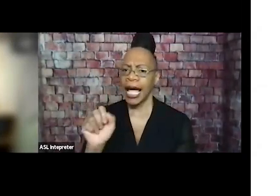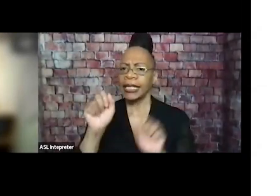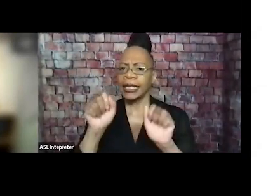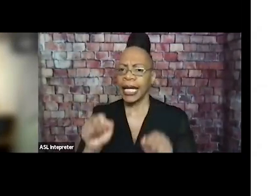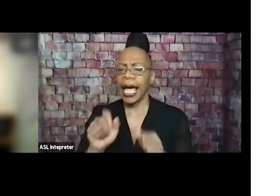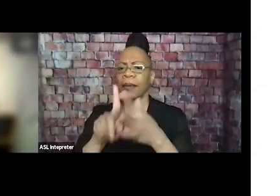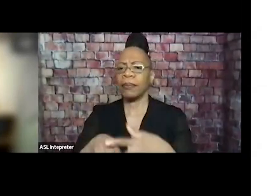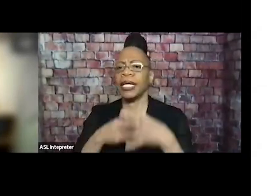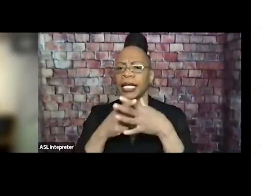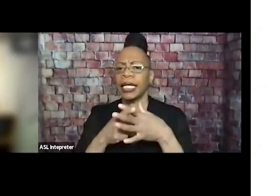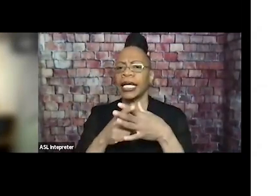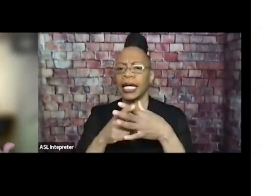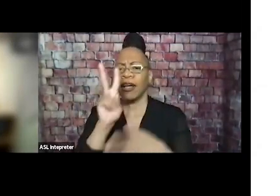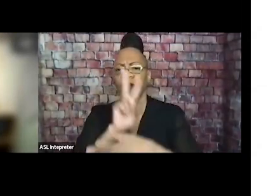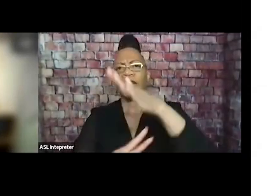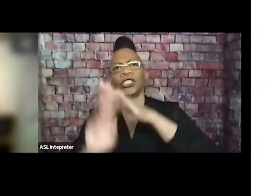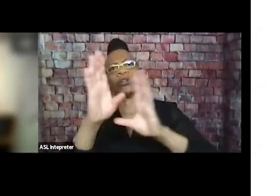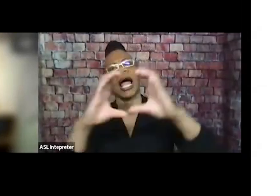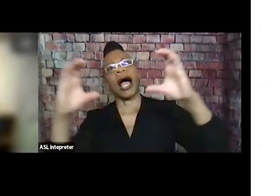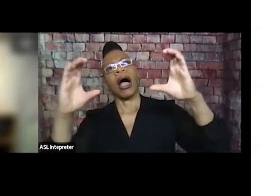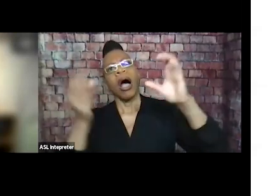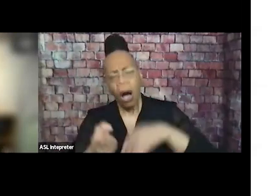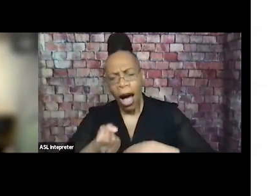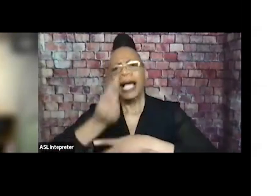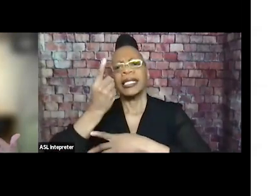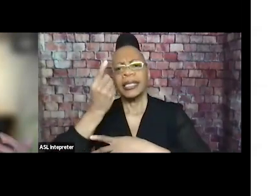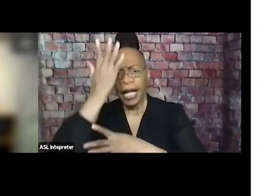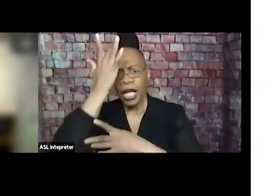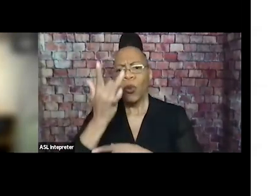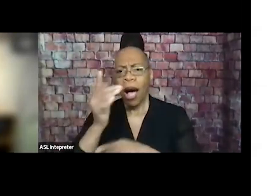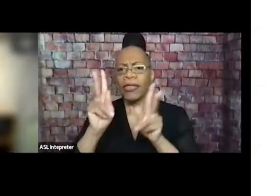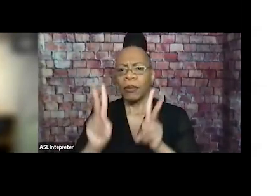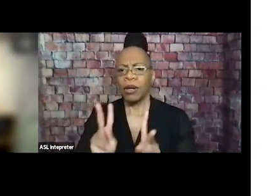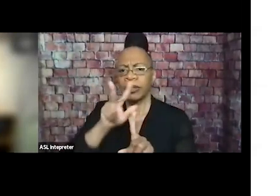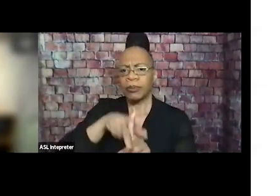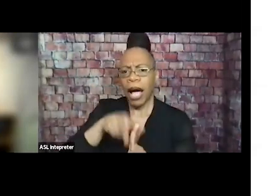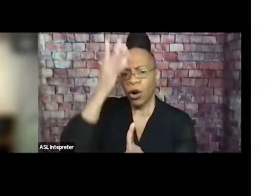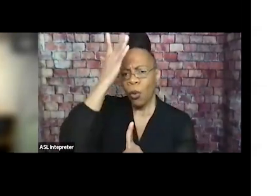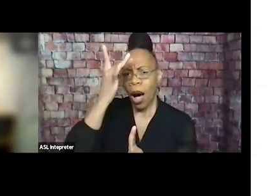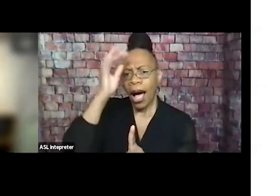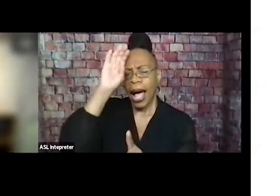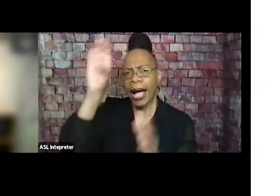I get why they're applying because I can picture that time that they described in the introduction